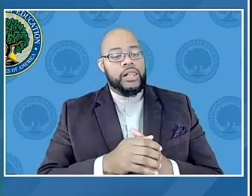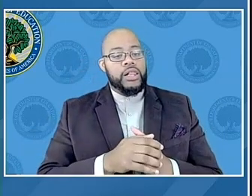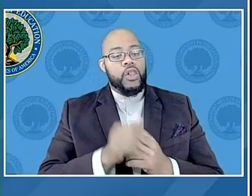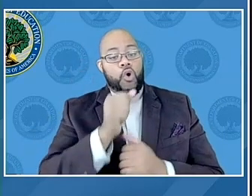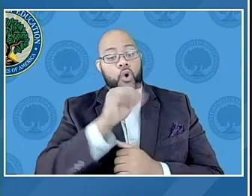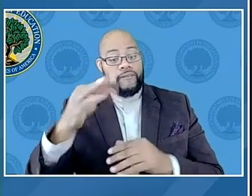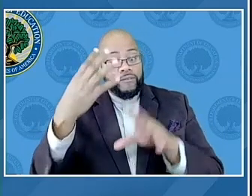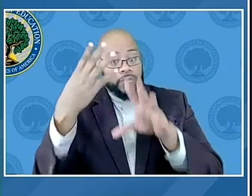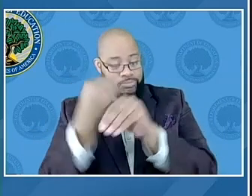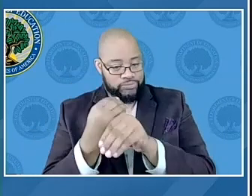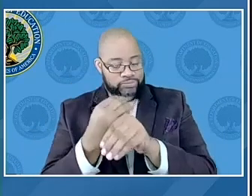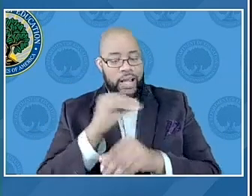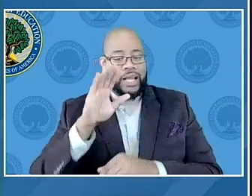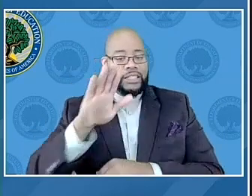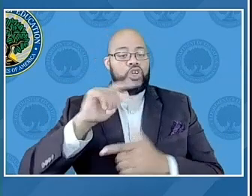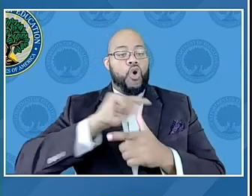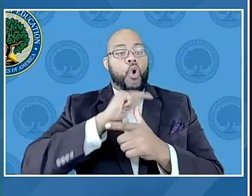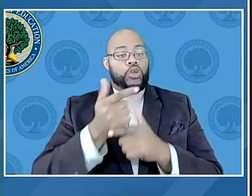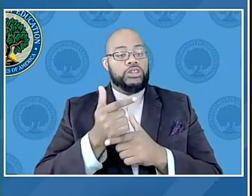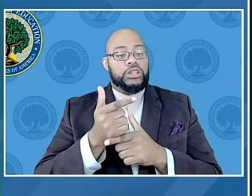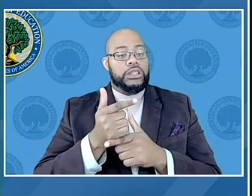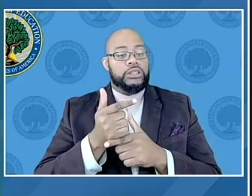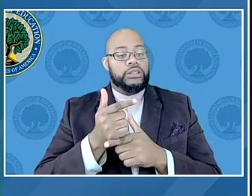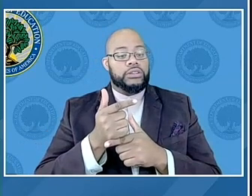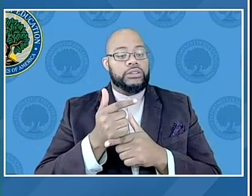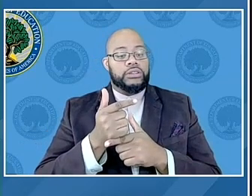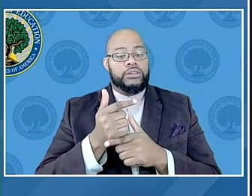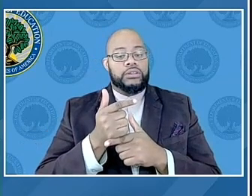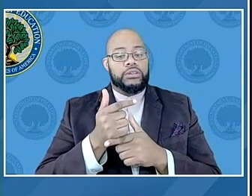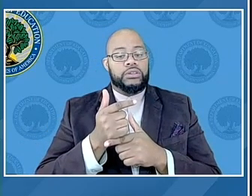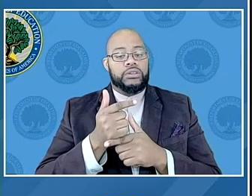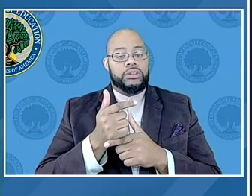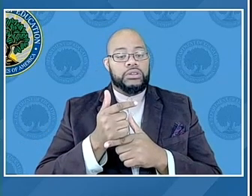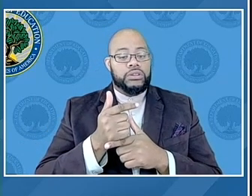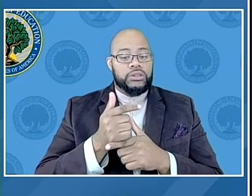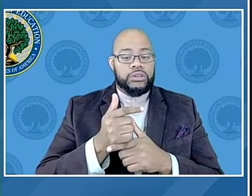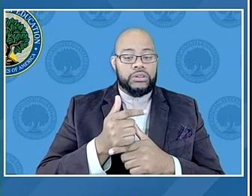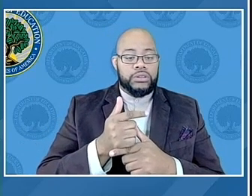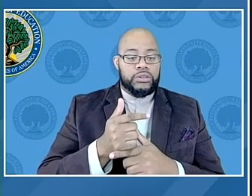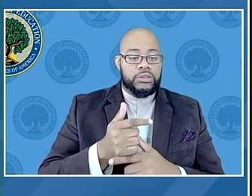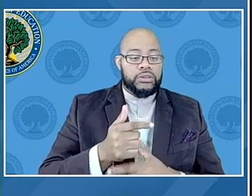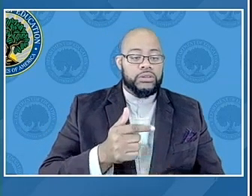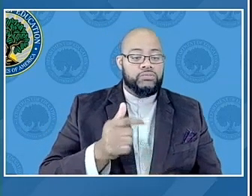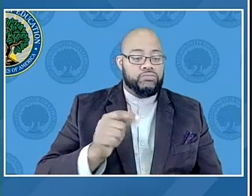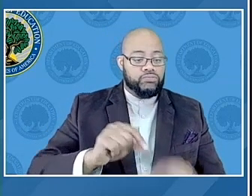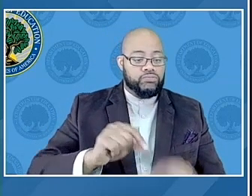his alternate- did he come on? Andrew, are you there?